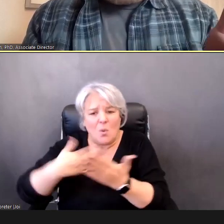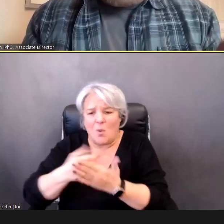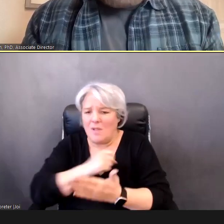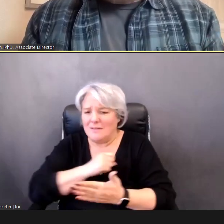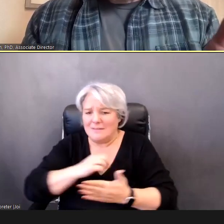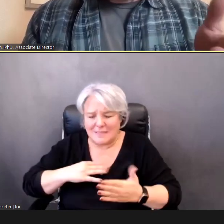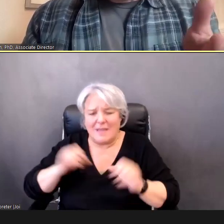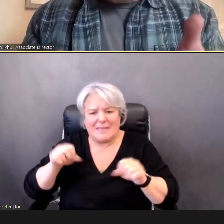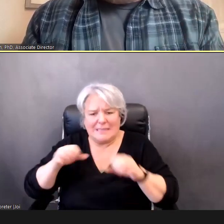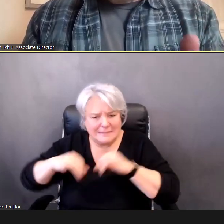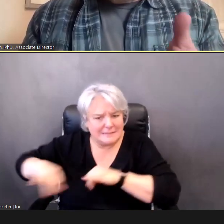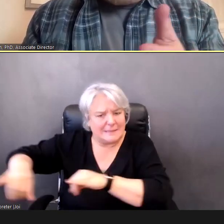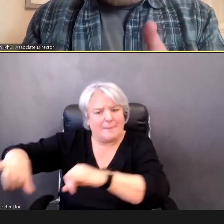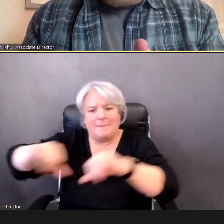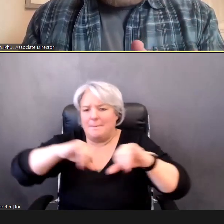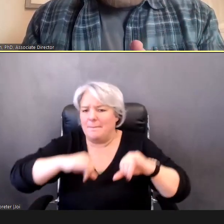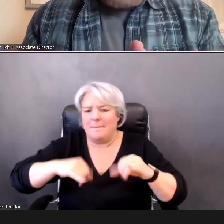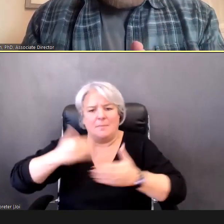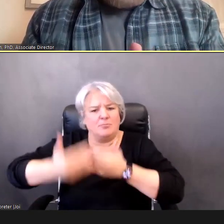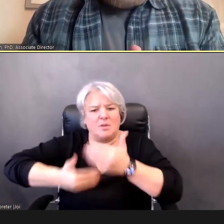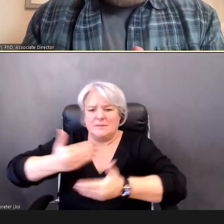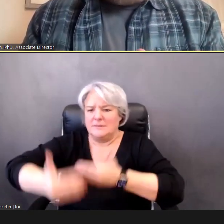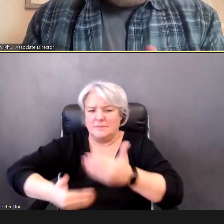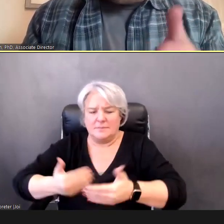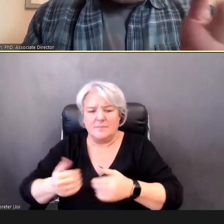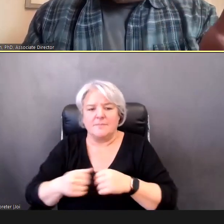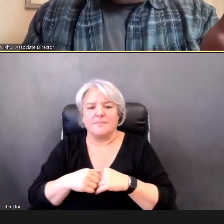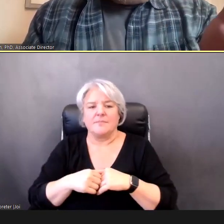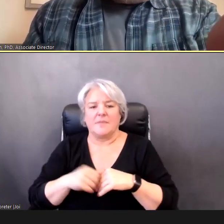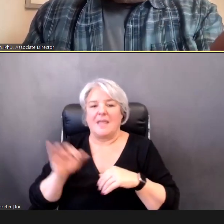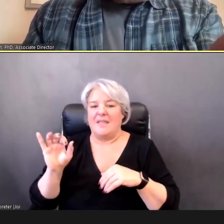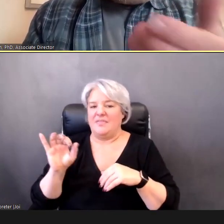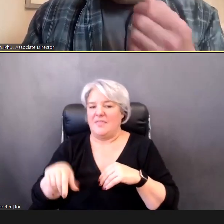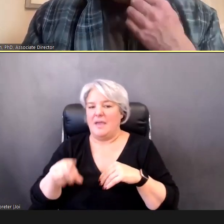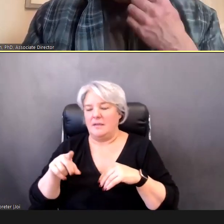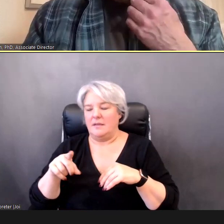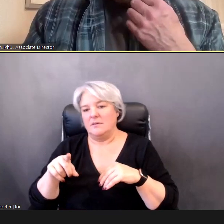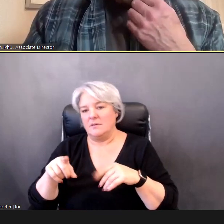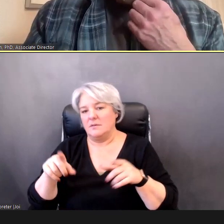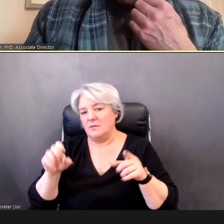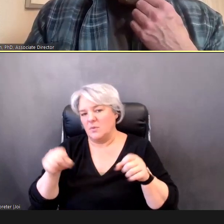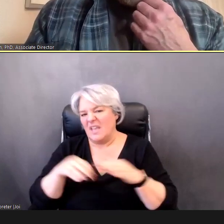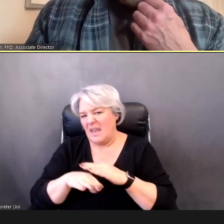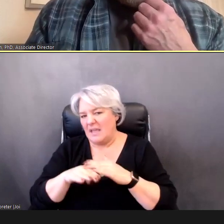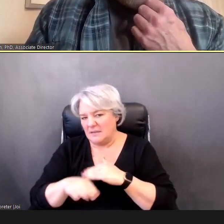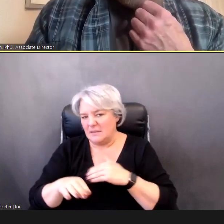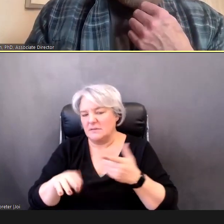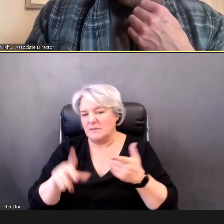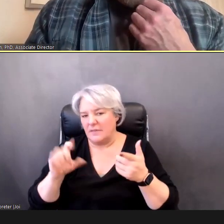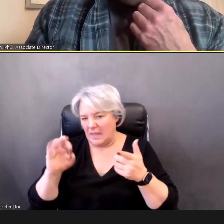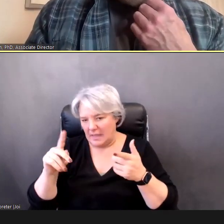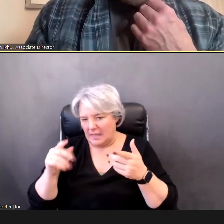exactly the same training um and that's